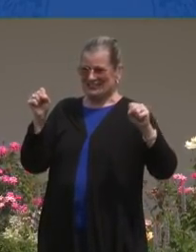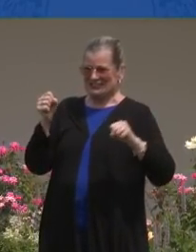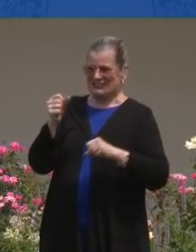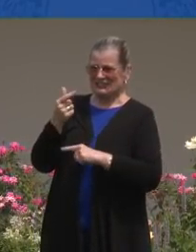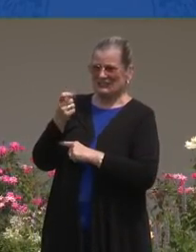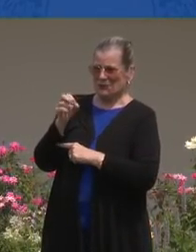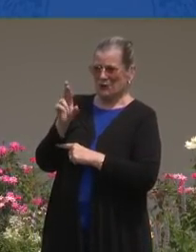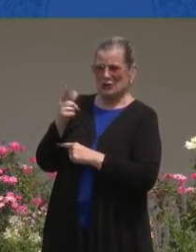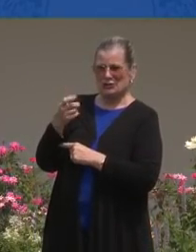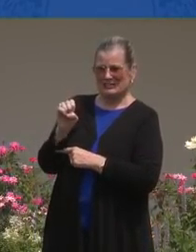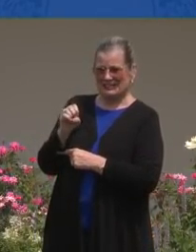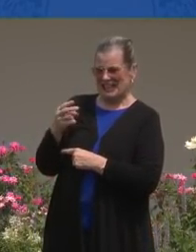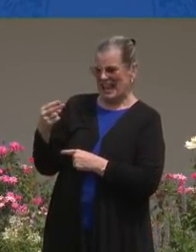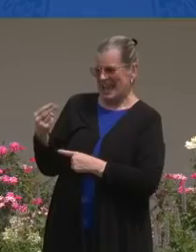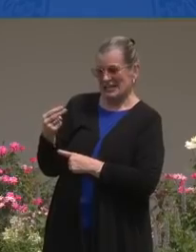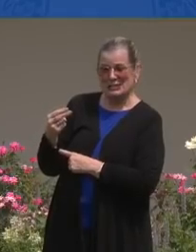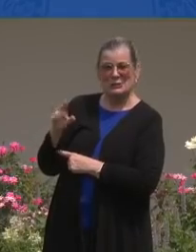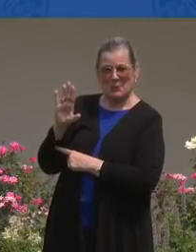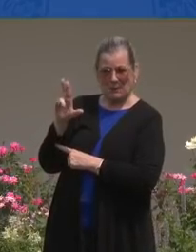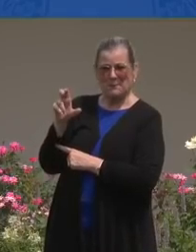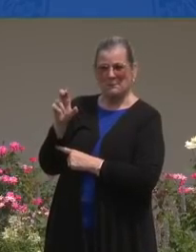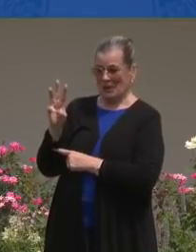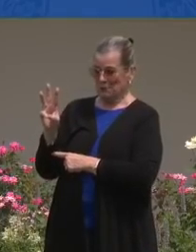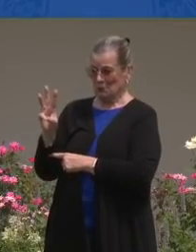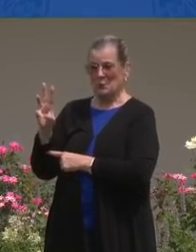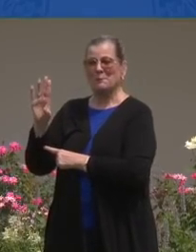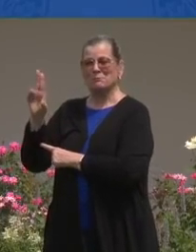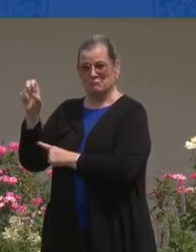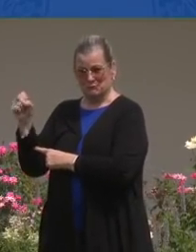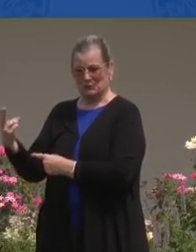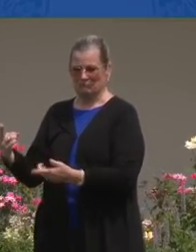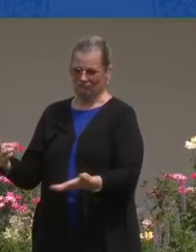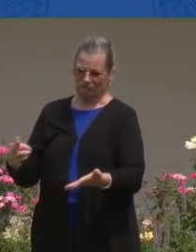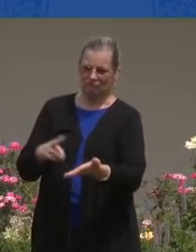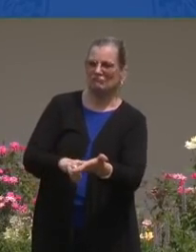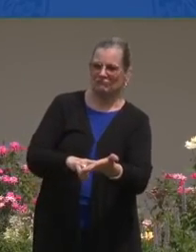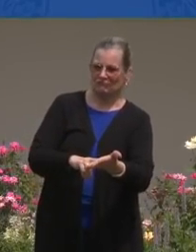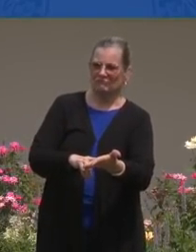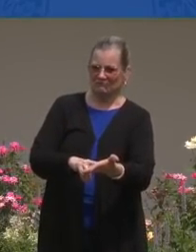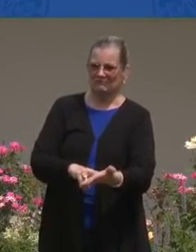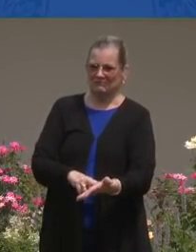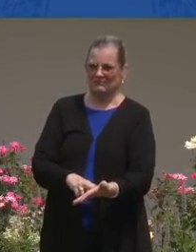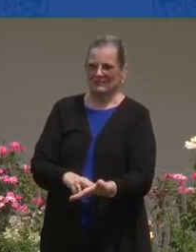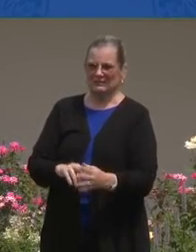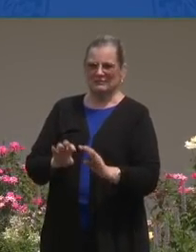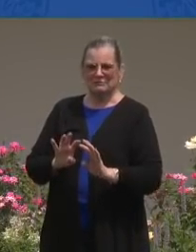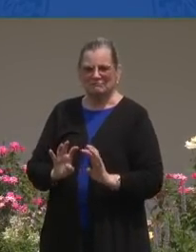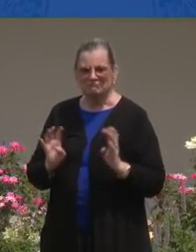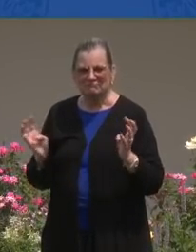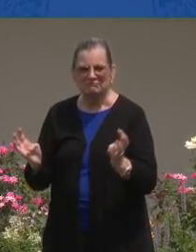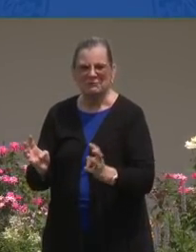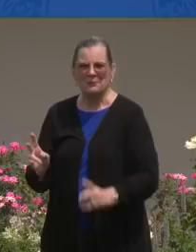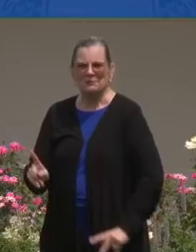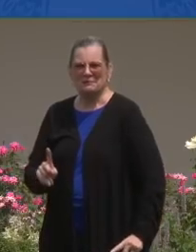He was surrounded by disability advocates and bipartisan members of the United States Congress,